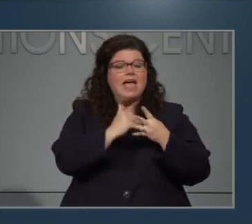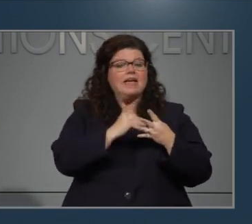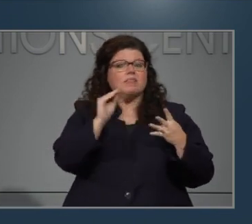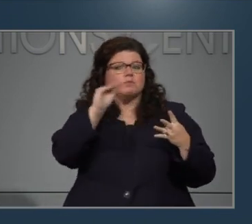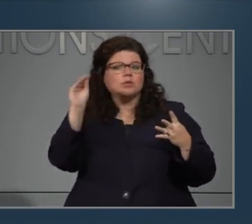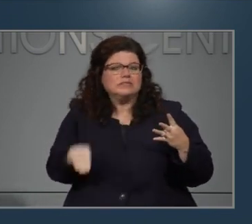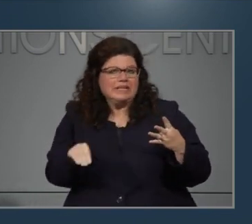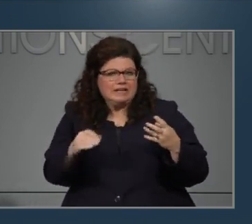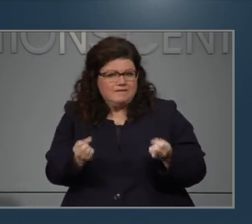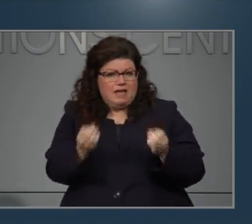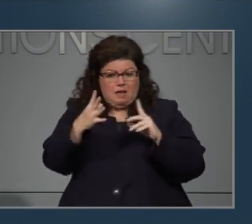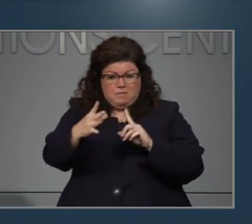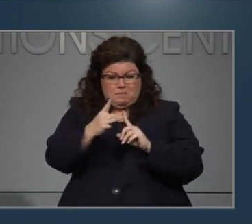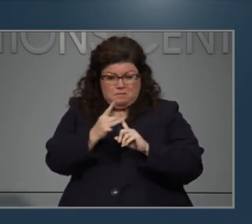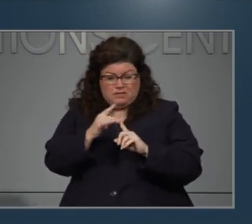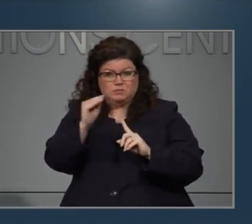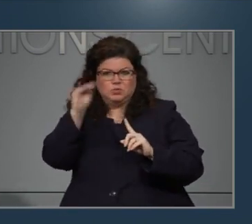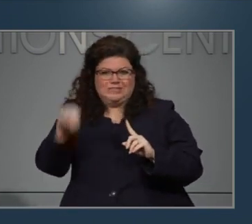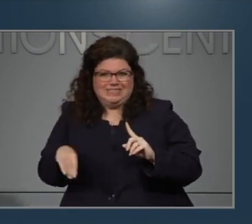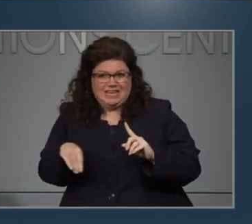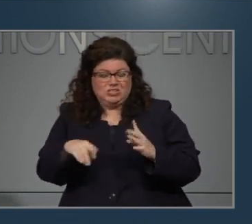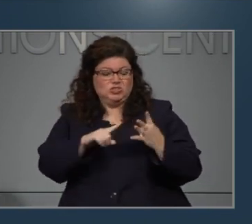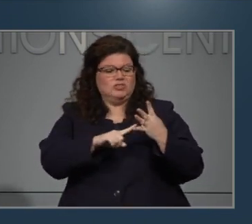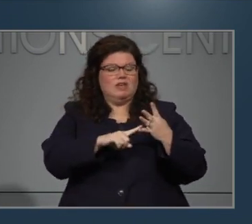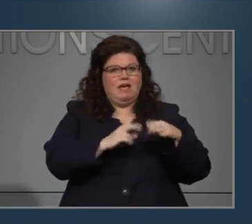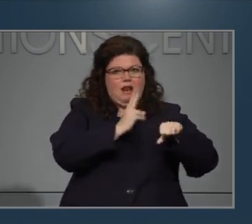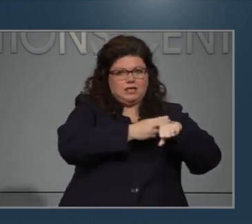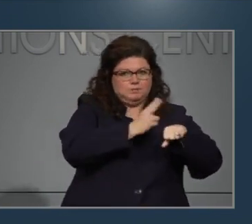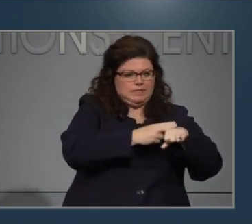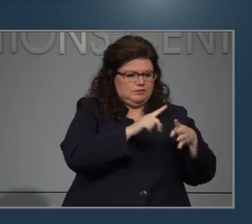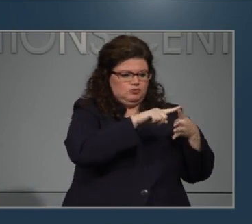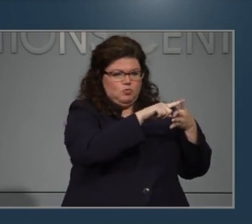THESE WERE CHOSEN BASED ON PUBLIC HEALTH DATA AND WHITE HOUSE GUIDANCE.